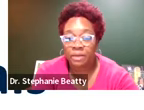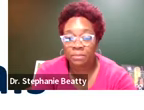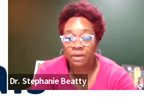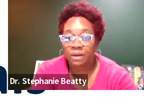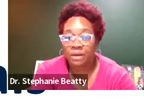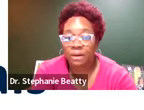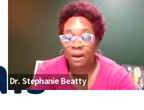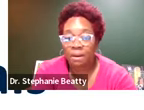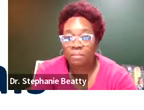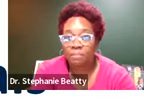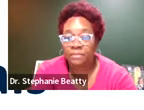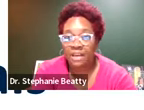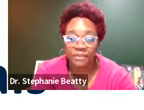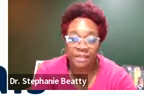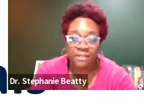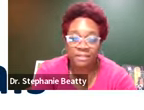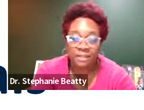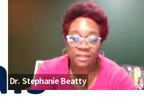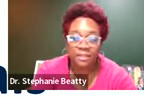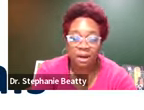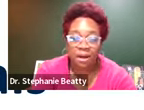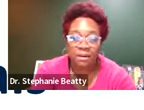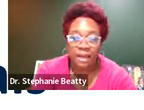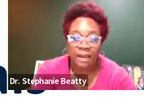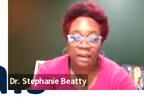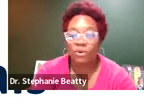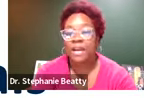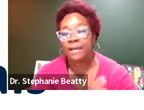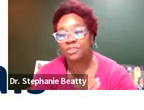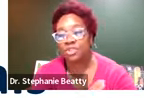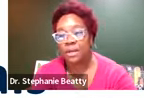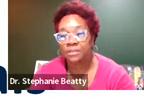Remember, Deafness is on a range and so is blindness.